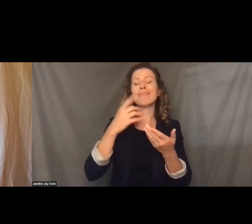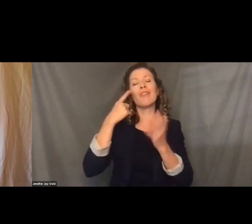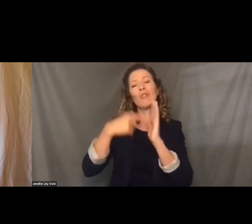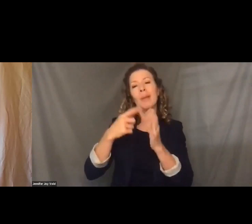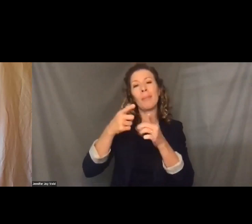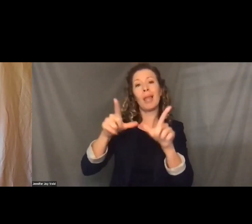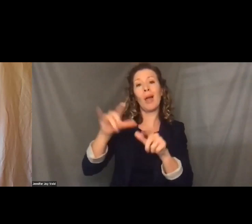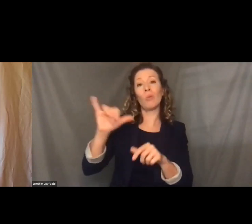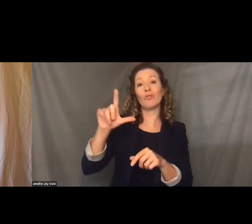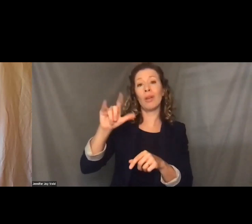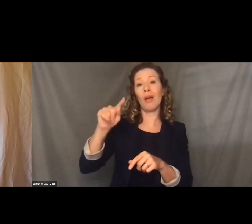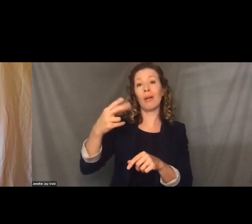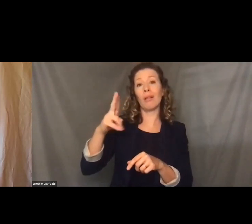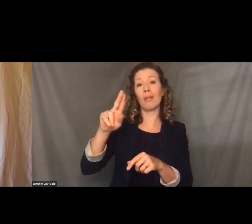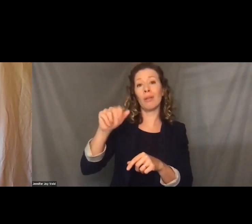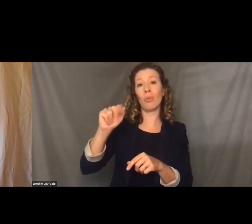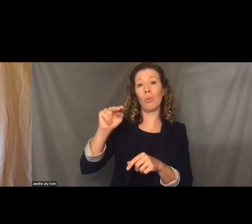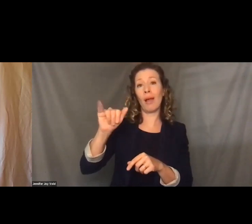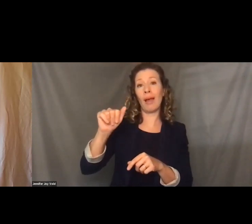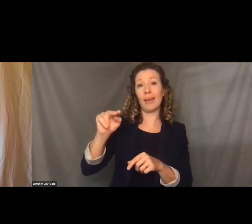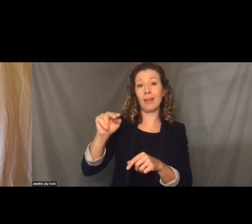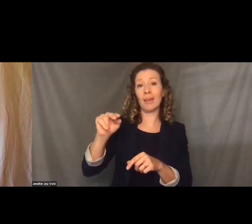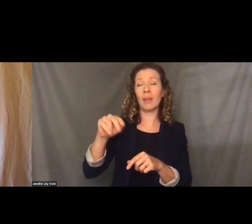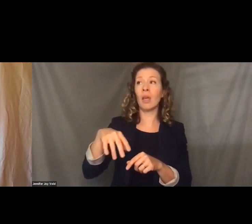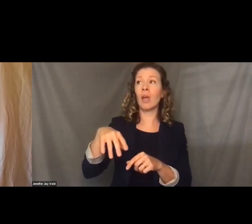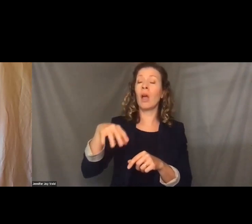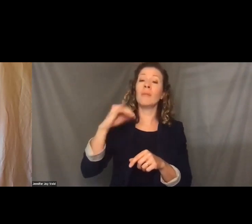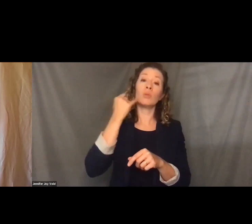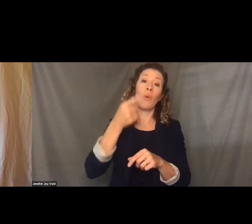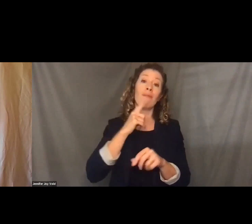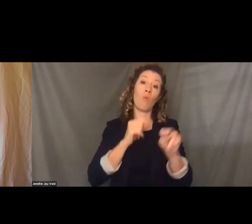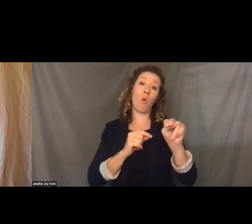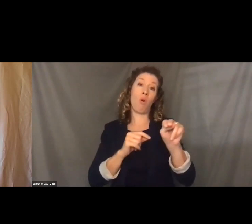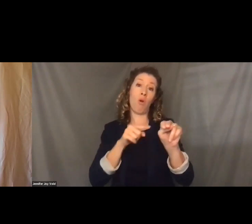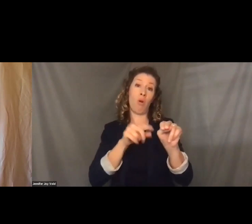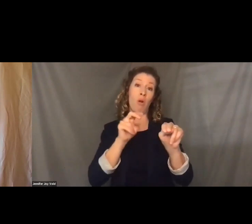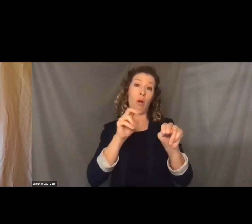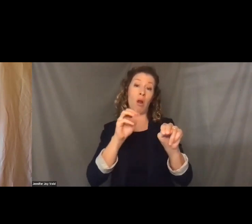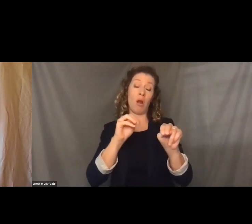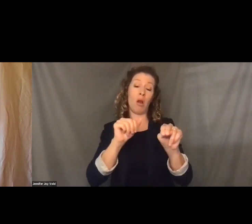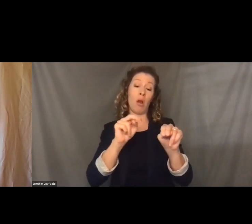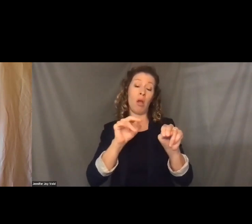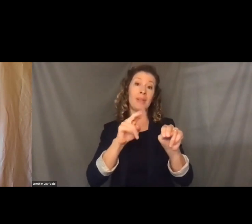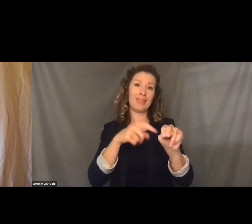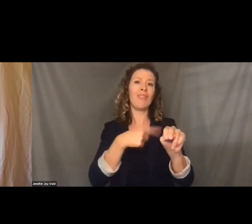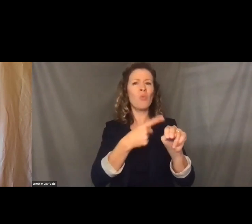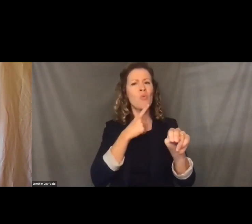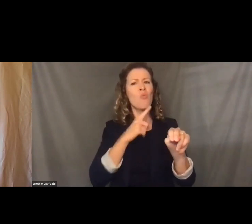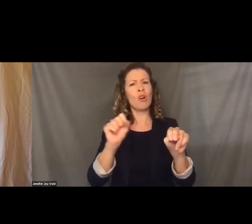where well if you are nominative then you are subject if you are accusative then you are